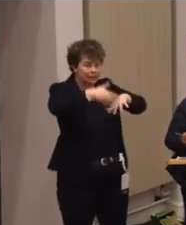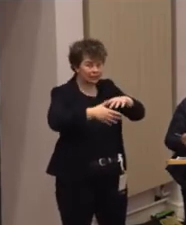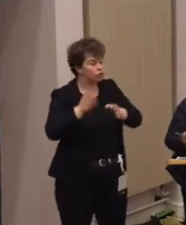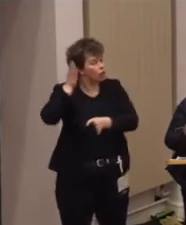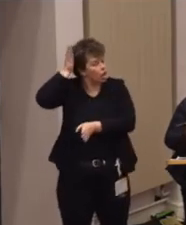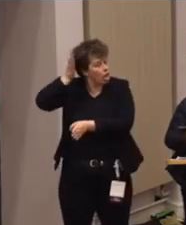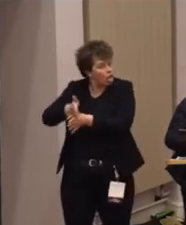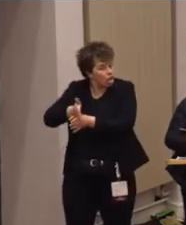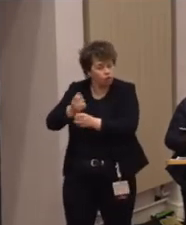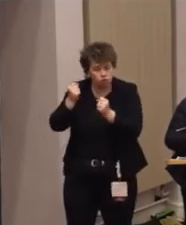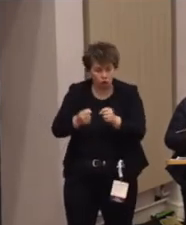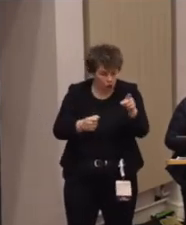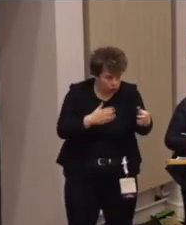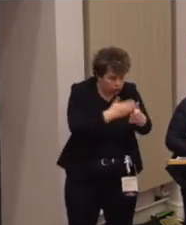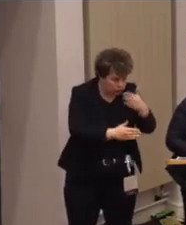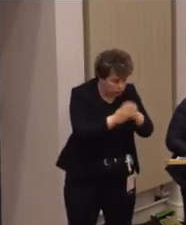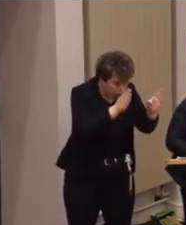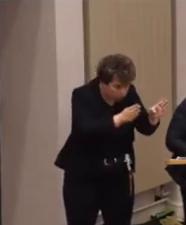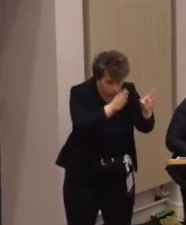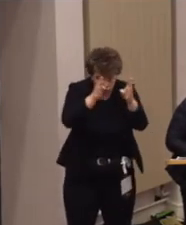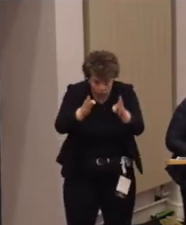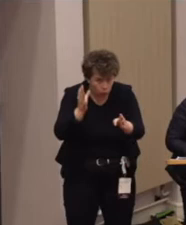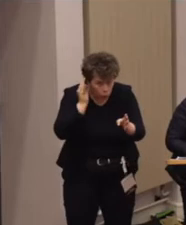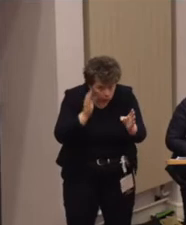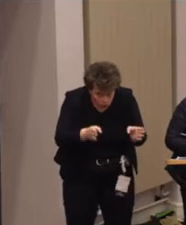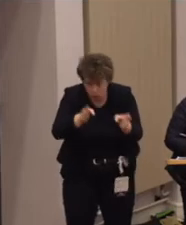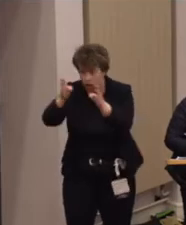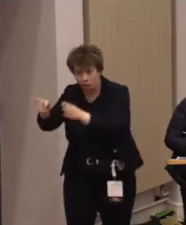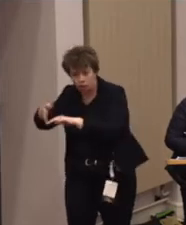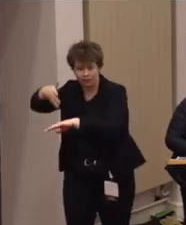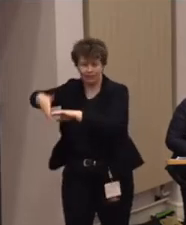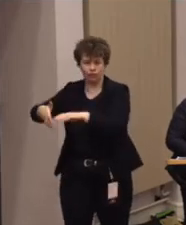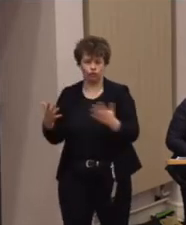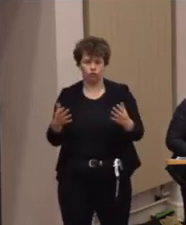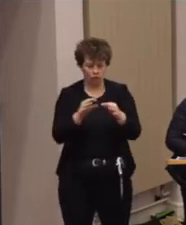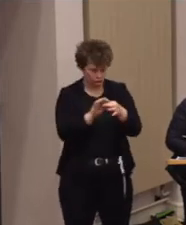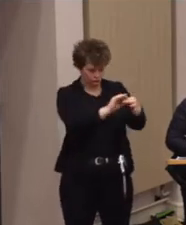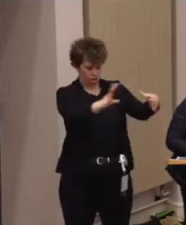from the national and global label. We are trying to Connect the Dots of the disasters